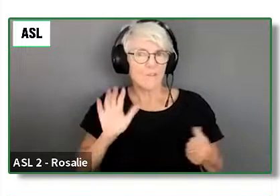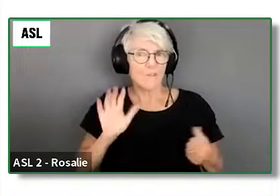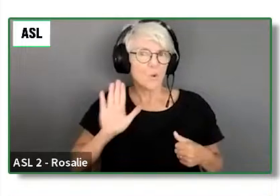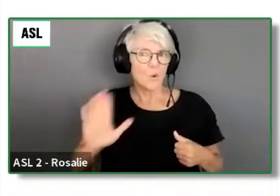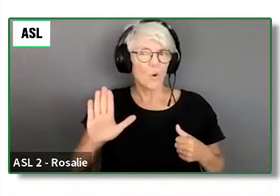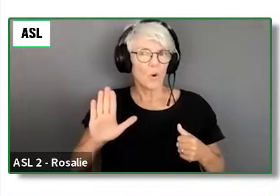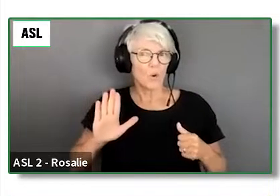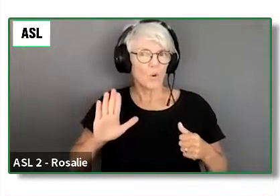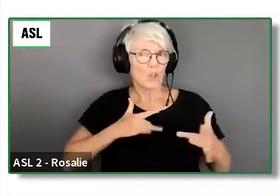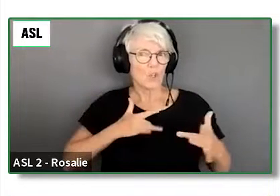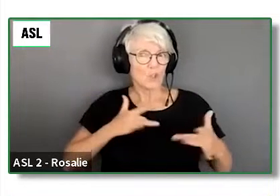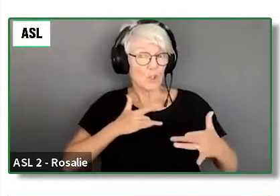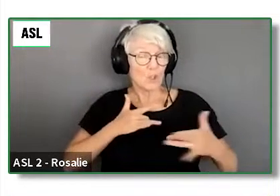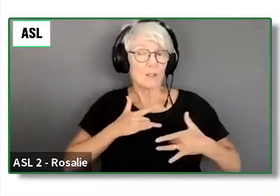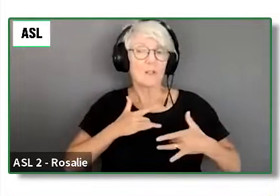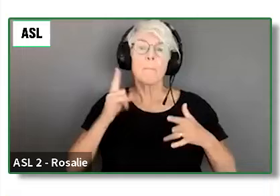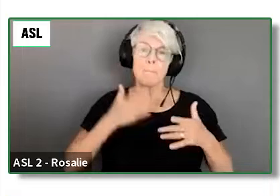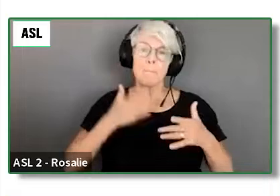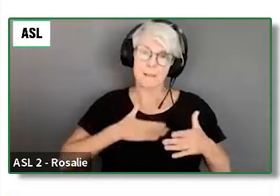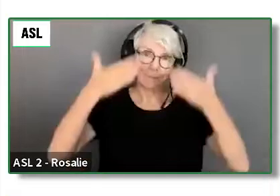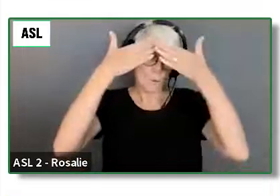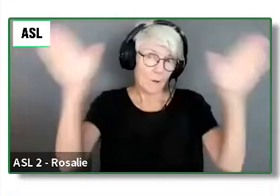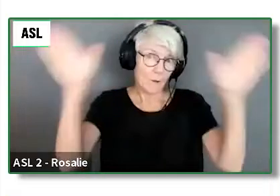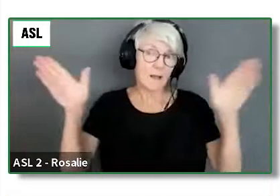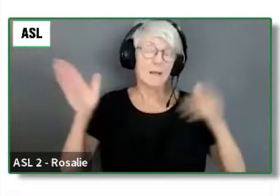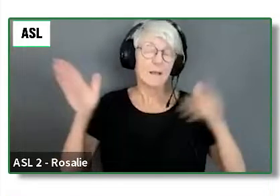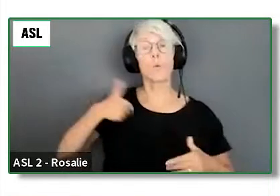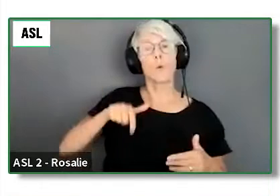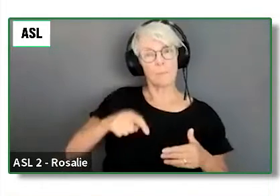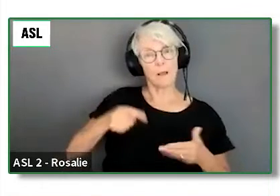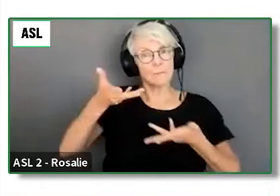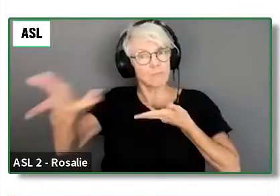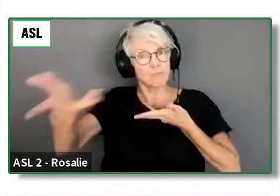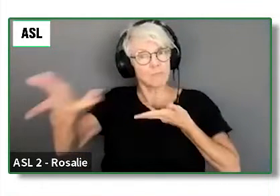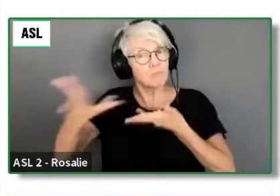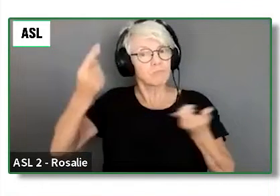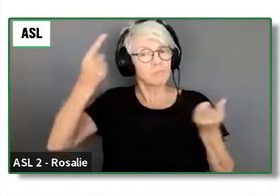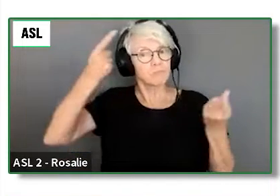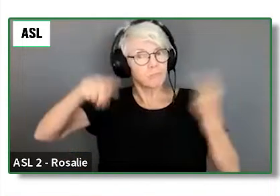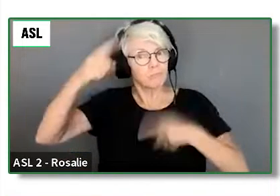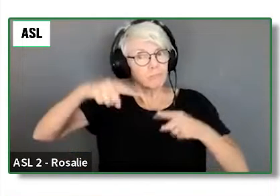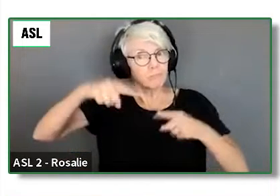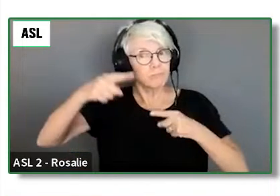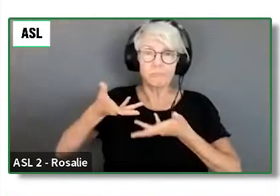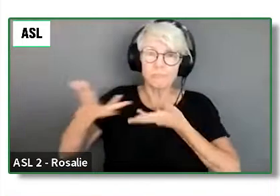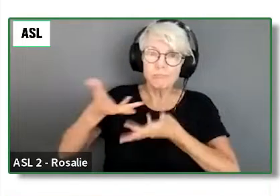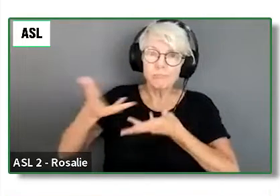involves a dialogue and collaboration between park users and park staff in